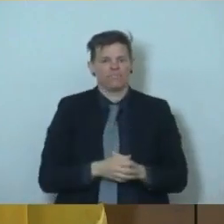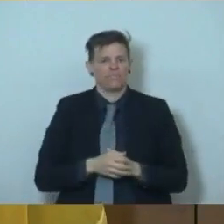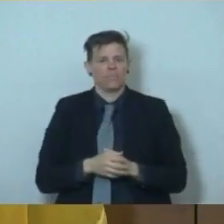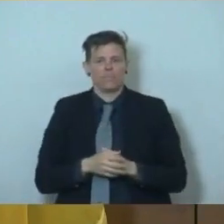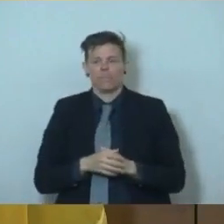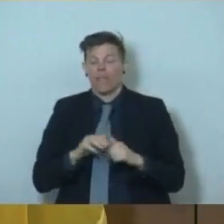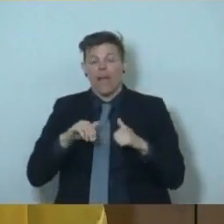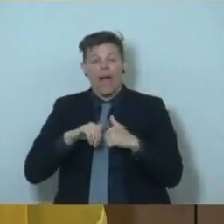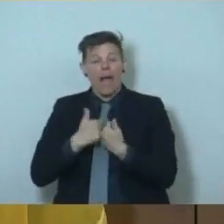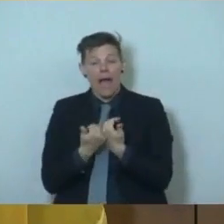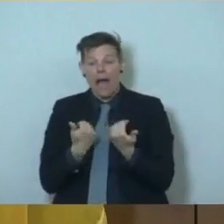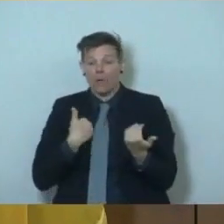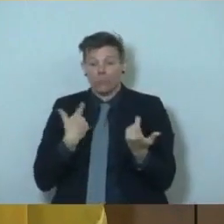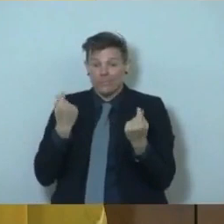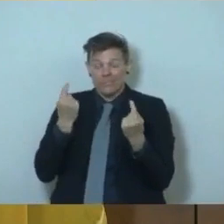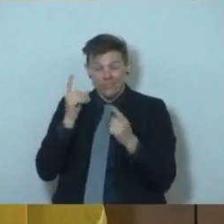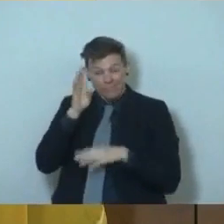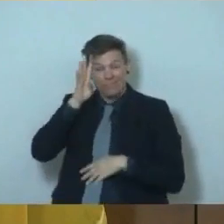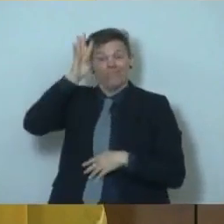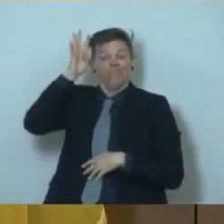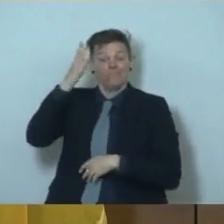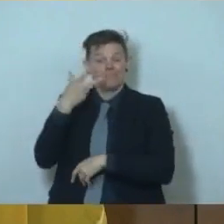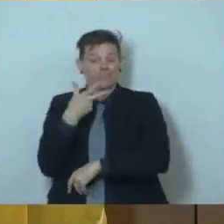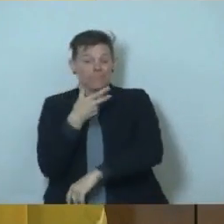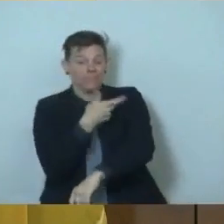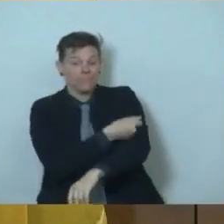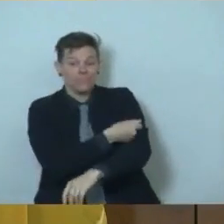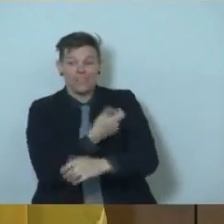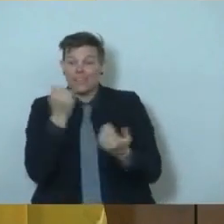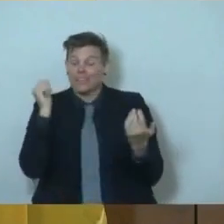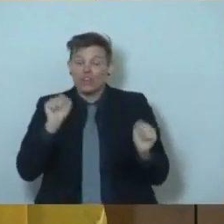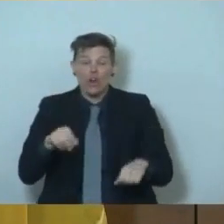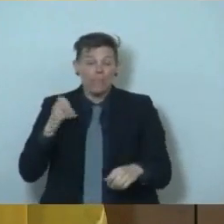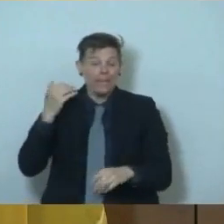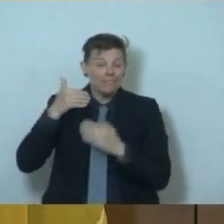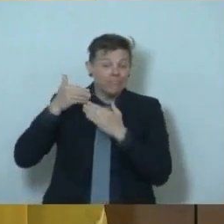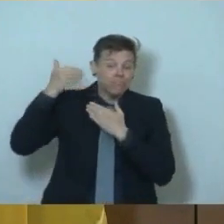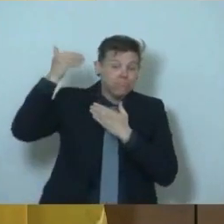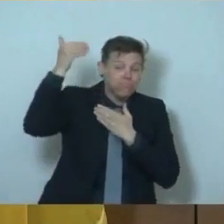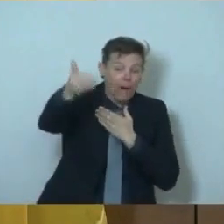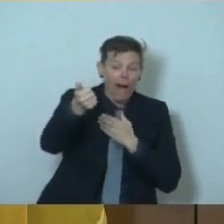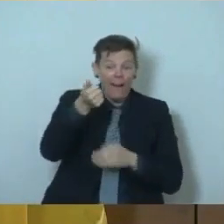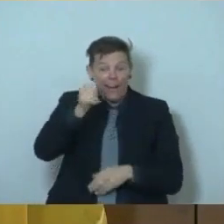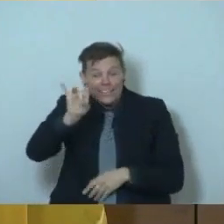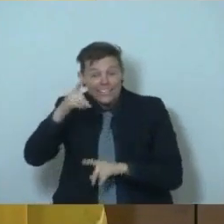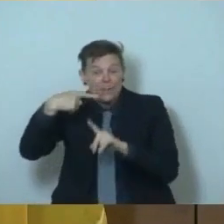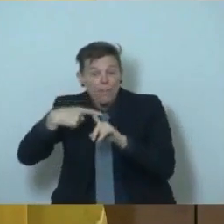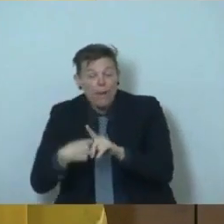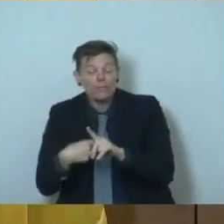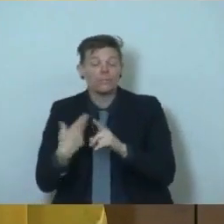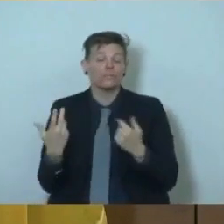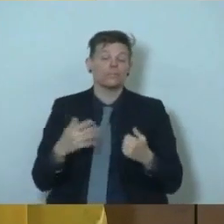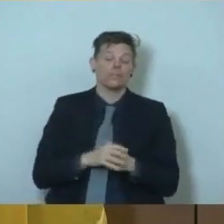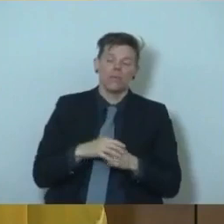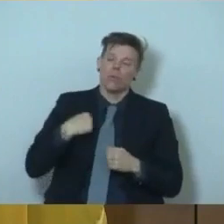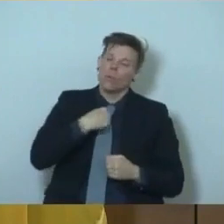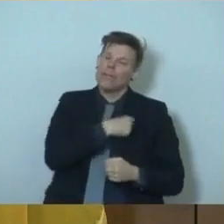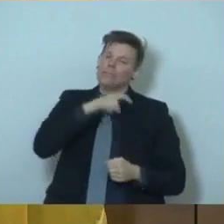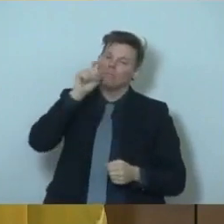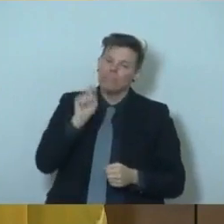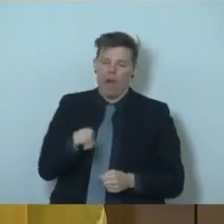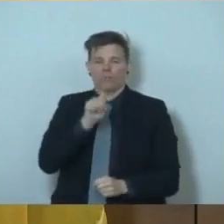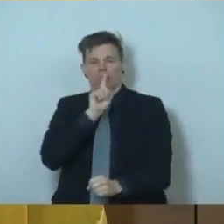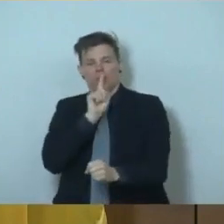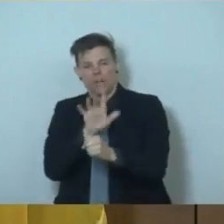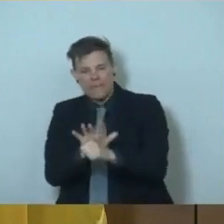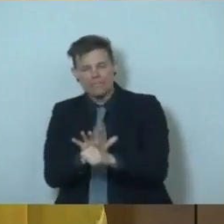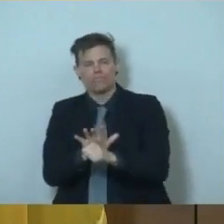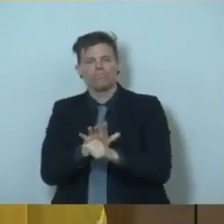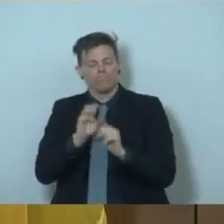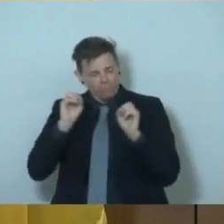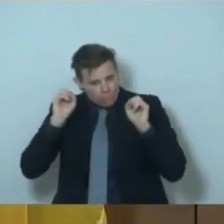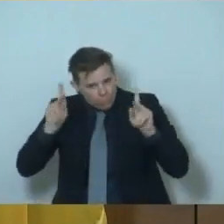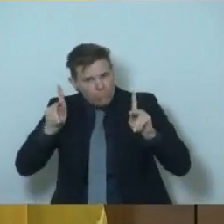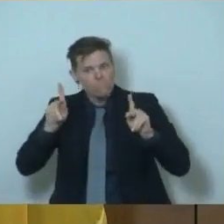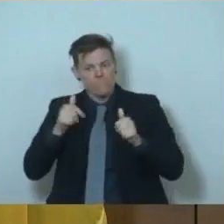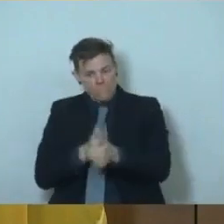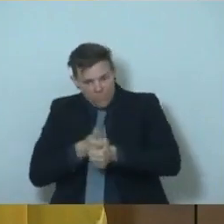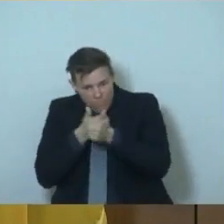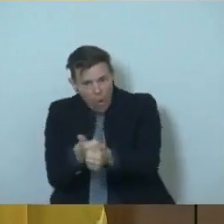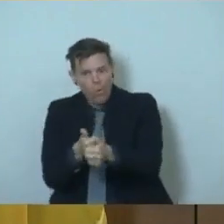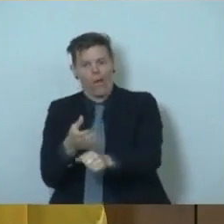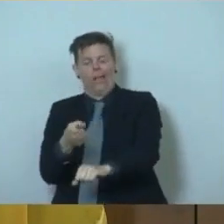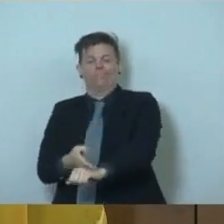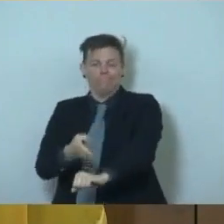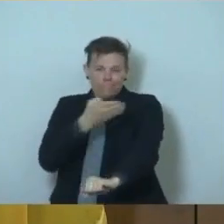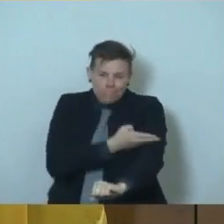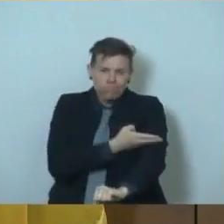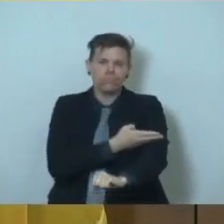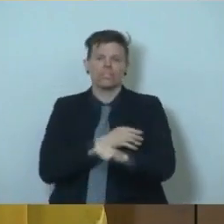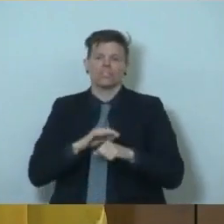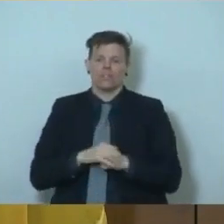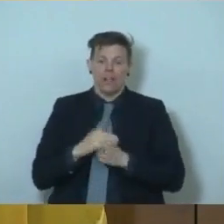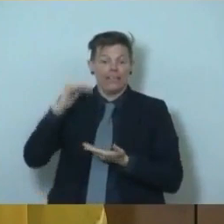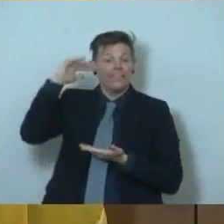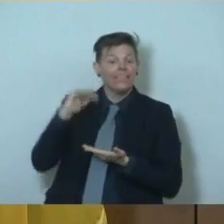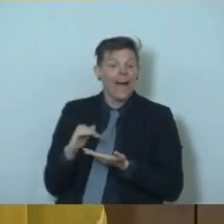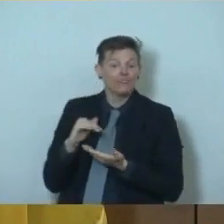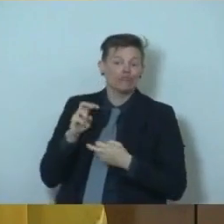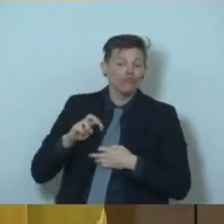THE ONLY WAY W HE CAN DO THIS UNTIL THERE IS A VACCINE WHICH COULD BE 18 MONTHS IS IF WE DOUBLE DOWN ON OUR COMMITMENT TO DO BETTER.